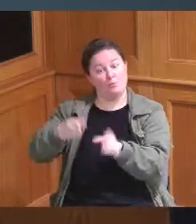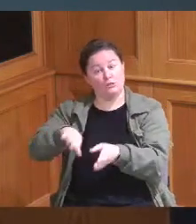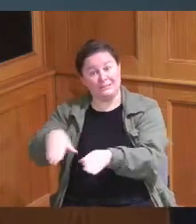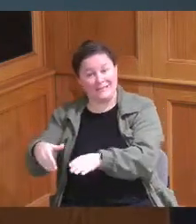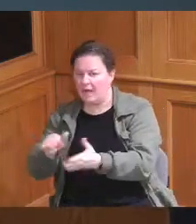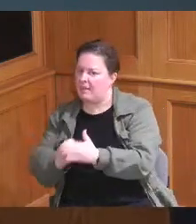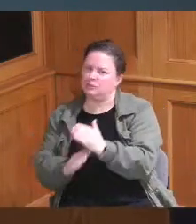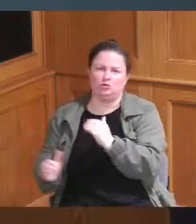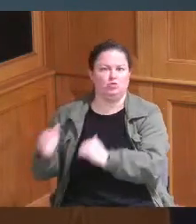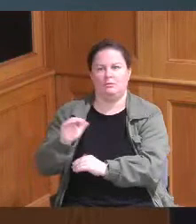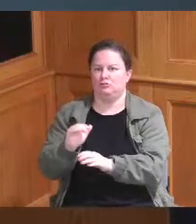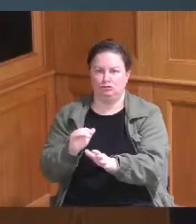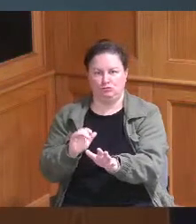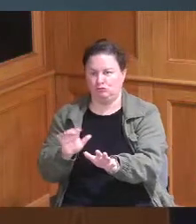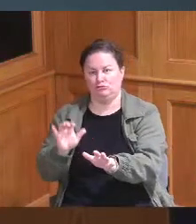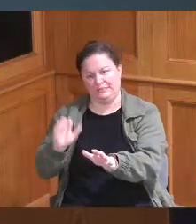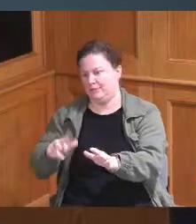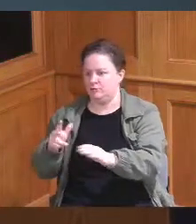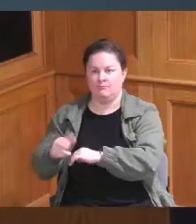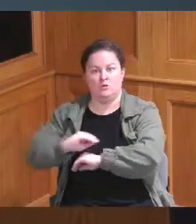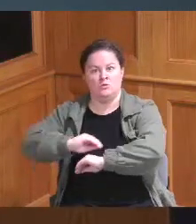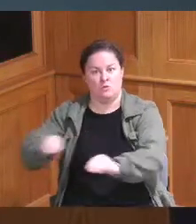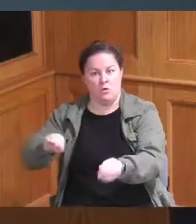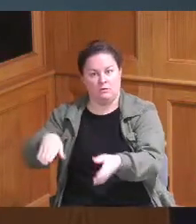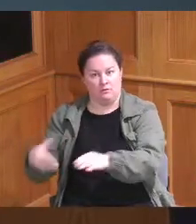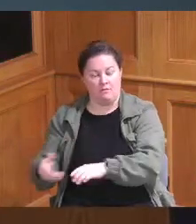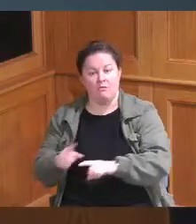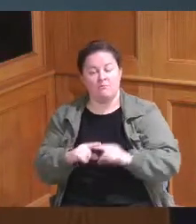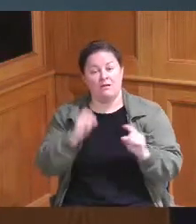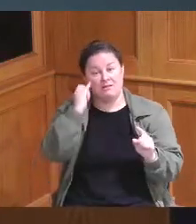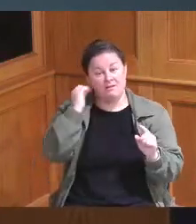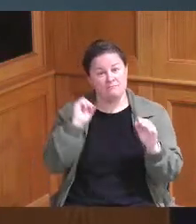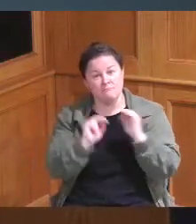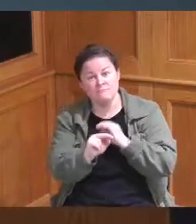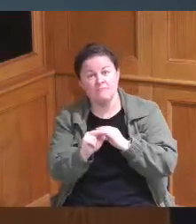are making some Investments as we're getting rid of testing and we're getting rid of vaccinations